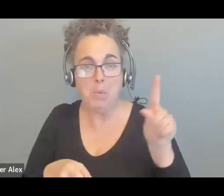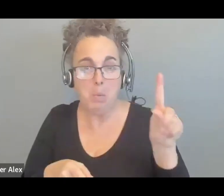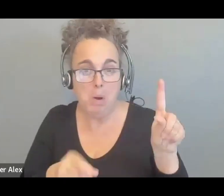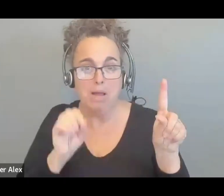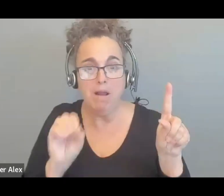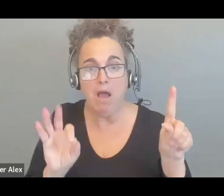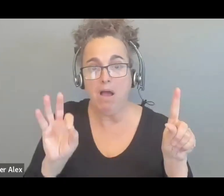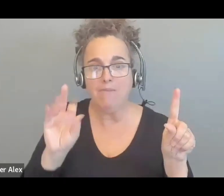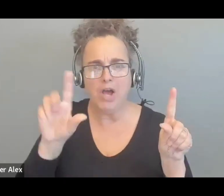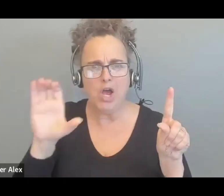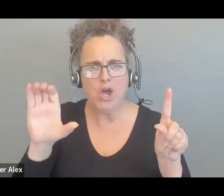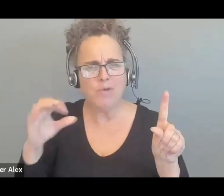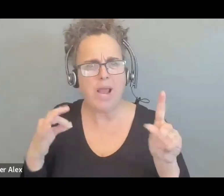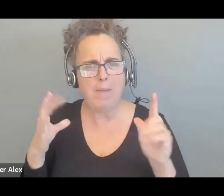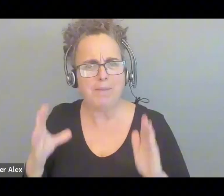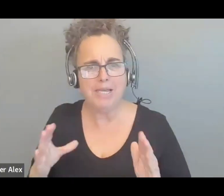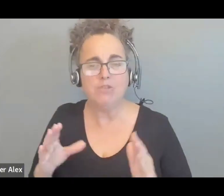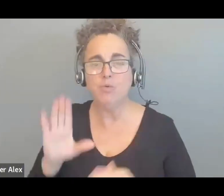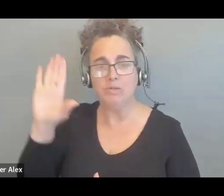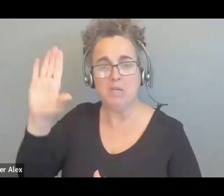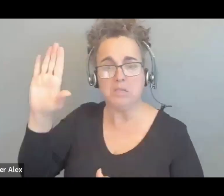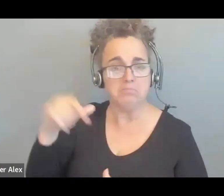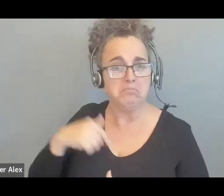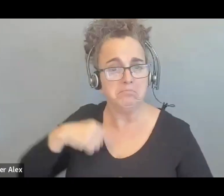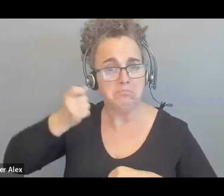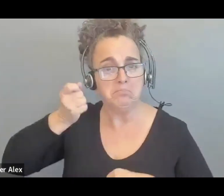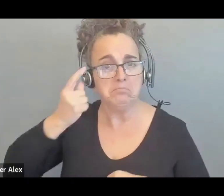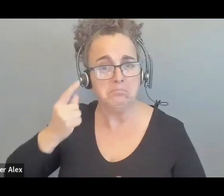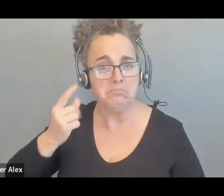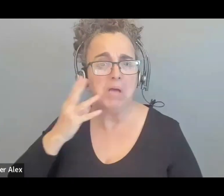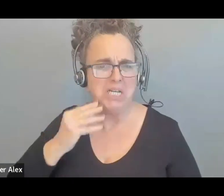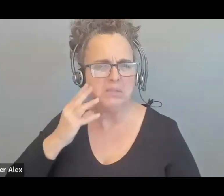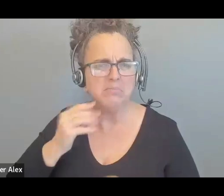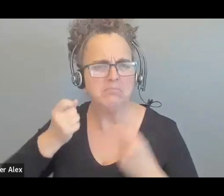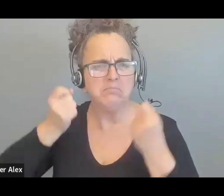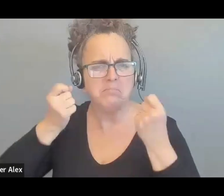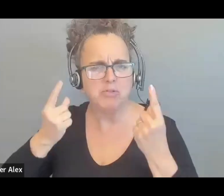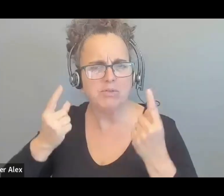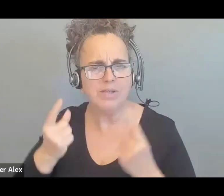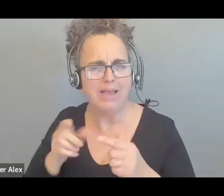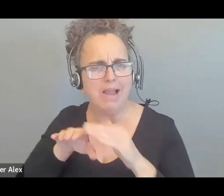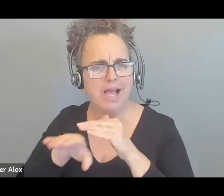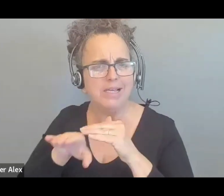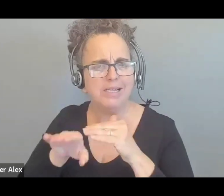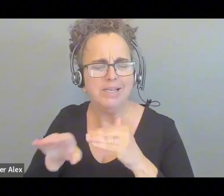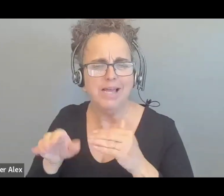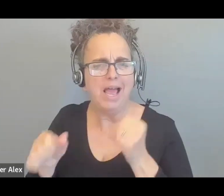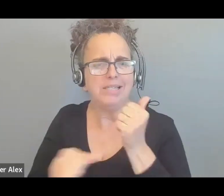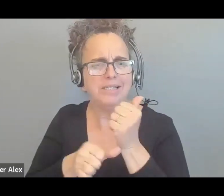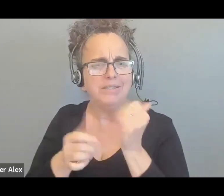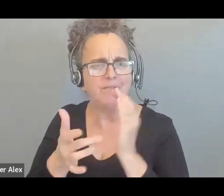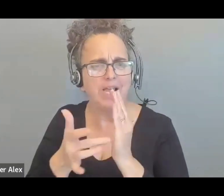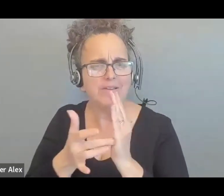who can say they understand assistive technologies and, and just the market share of users